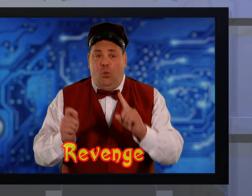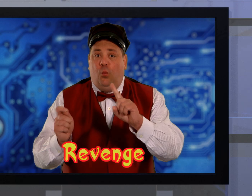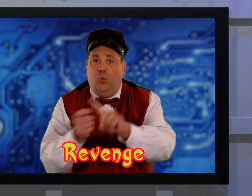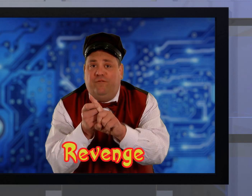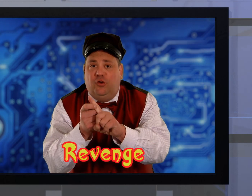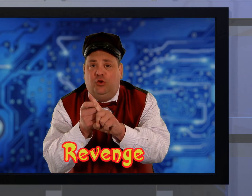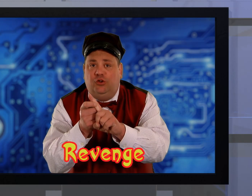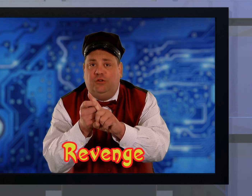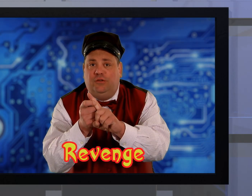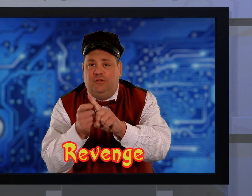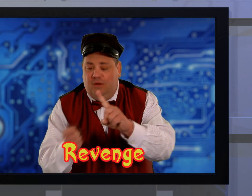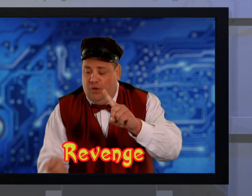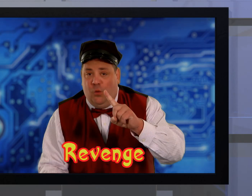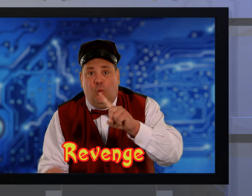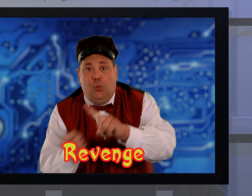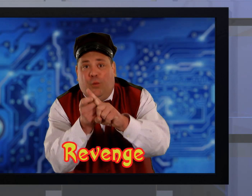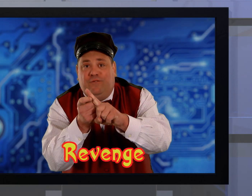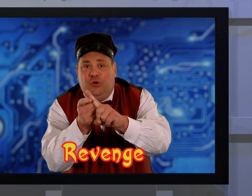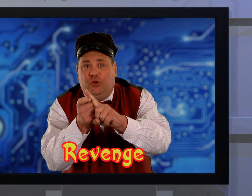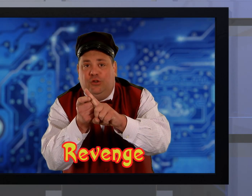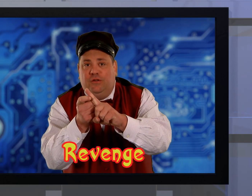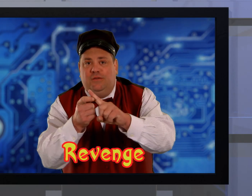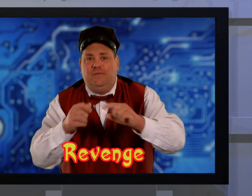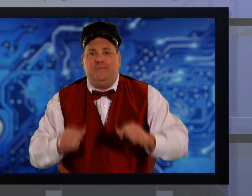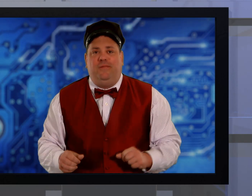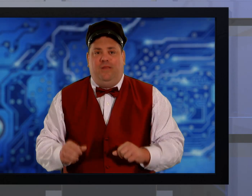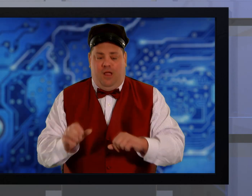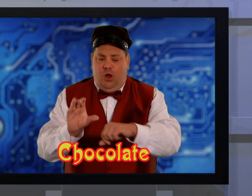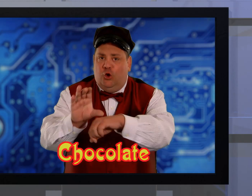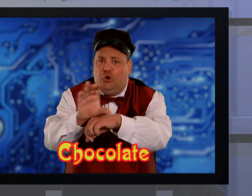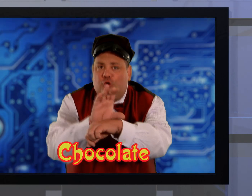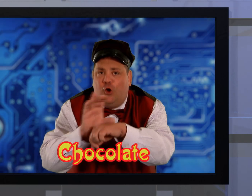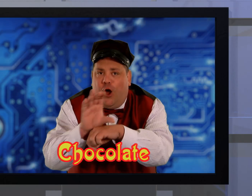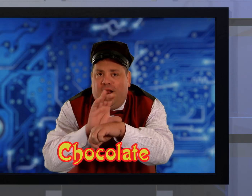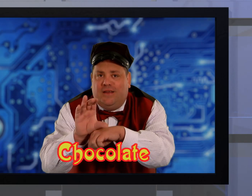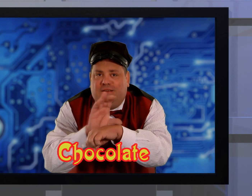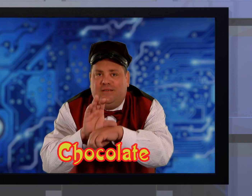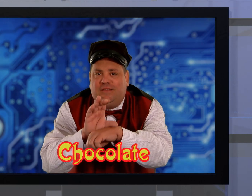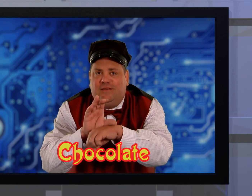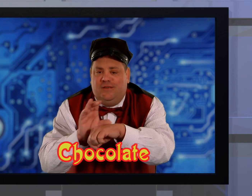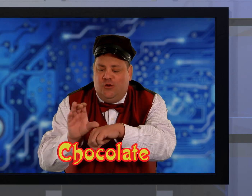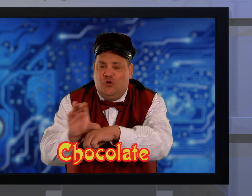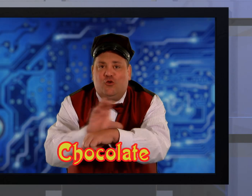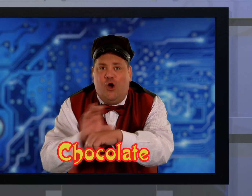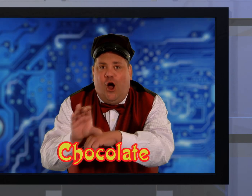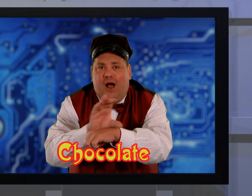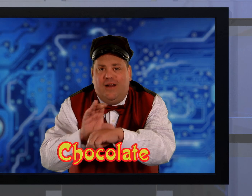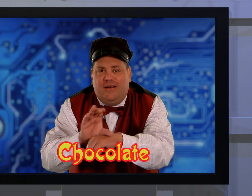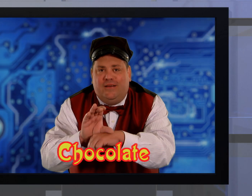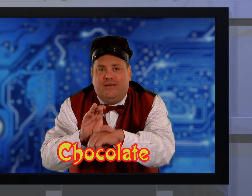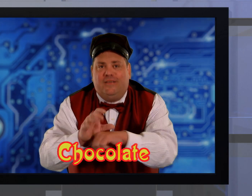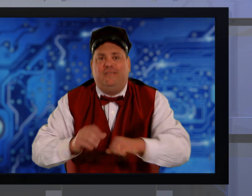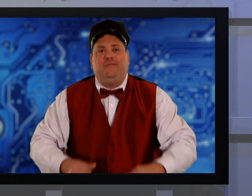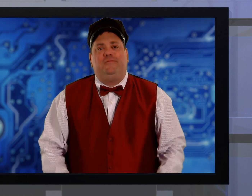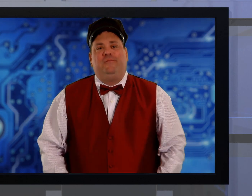REVENGE. REVENGE. CHOCOLATE. CHOCOLATE.